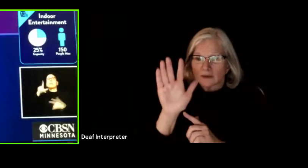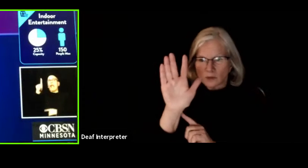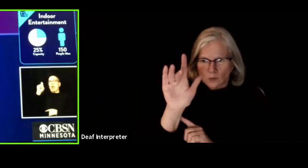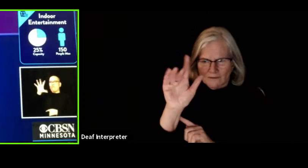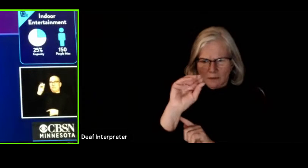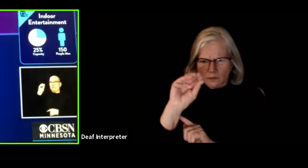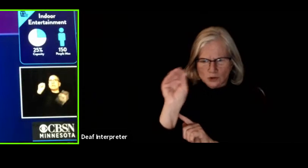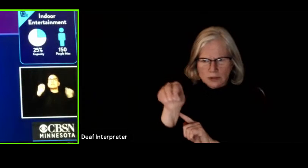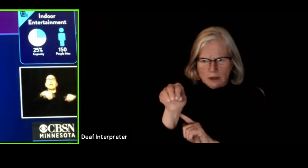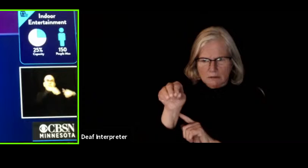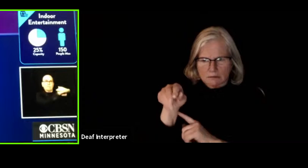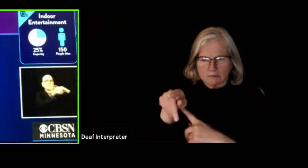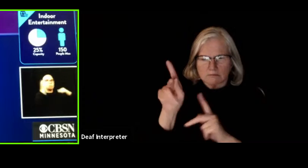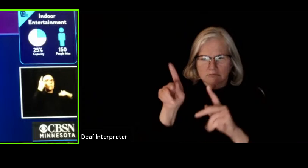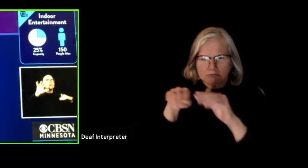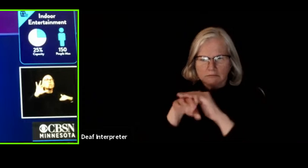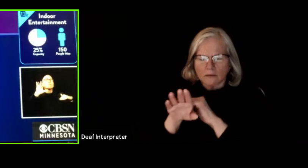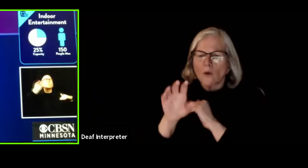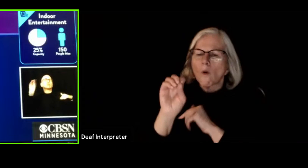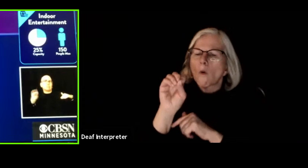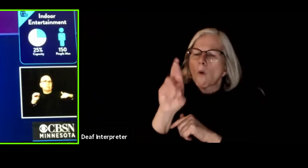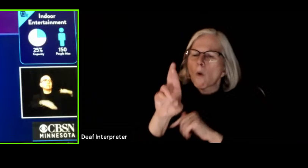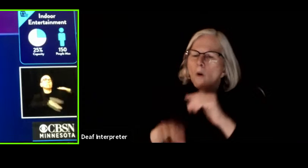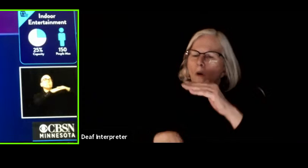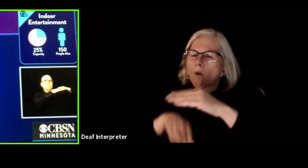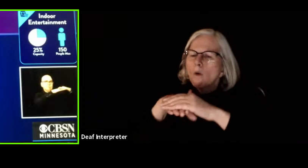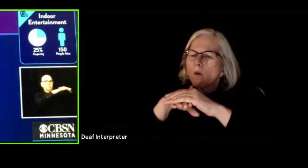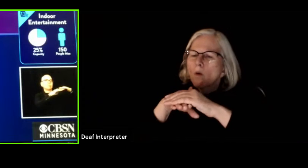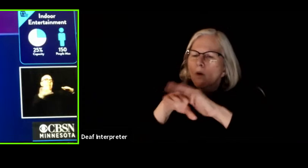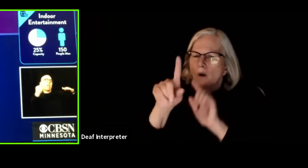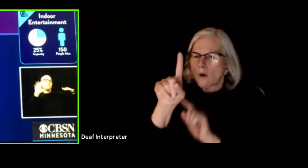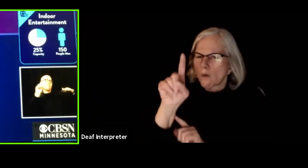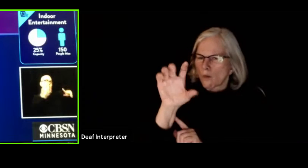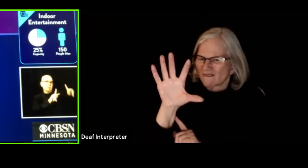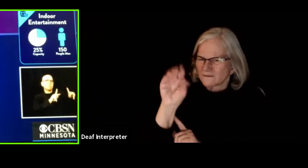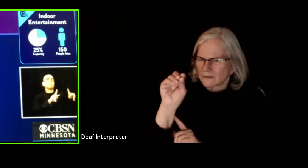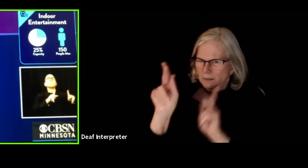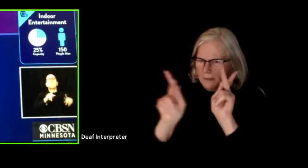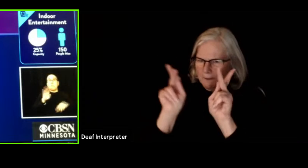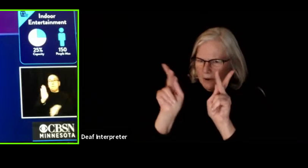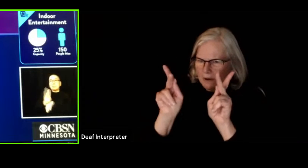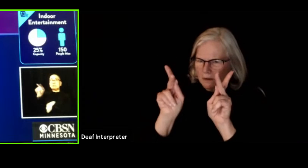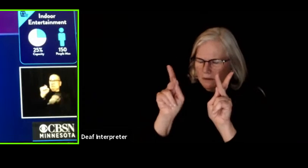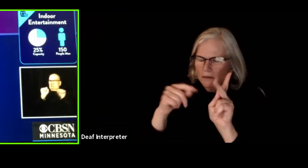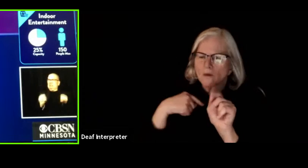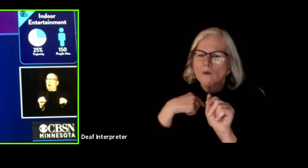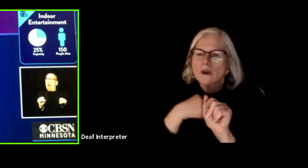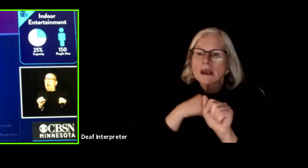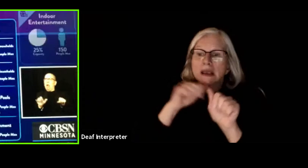AGAIN, WE CAN MAKE THIS HAPPEN. WE CAN DO THIS, THESE ARE BUSINESSES THAT CAN COME BACK ONLINE AND THIS GOES BACK TO THAT WE'LL BEING AS WELL AS THE ECONOMY.